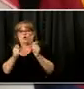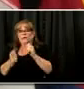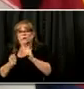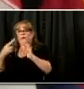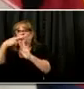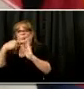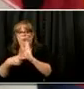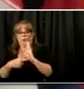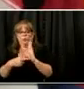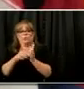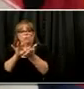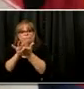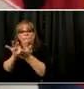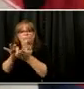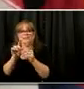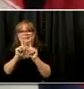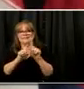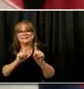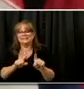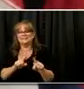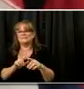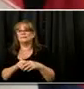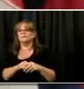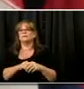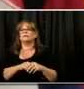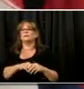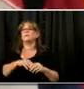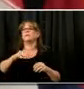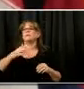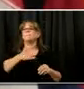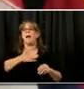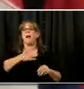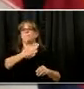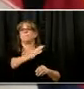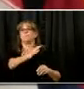I know my Board of Education, like many other Boards across the state, adopted new attendance